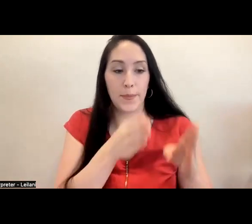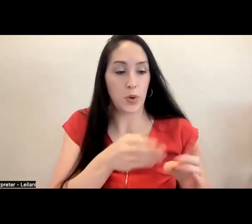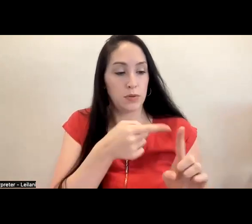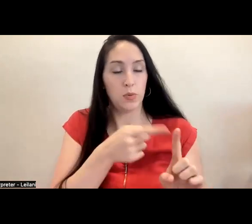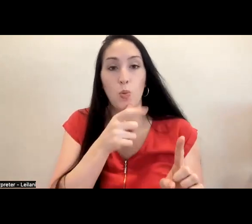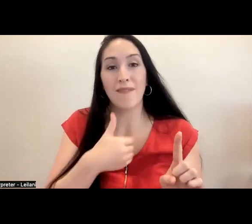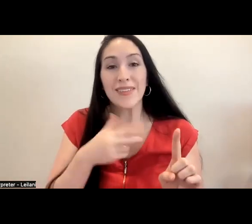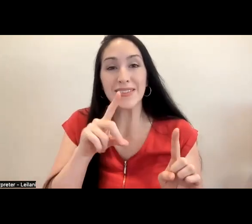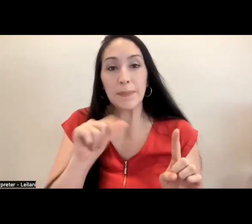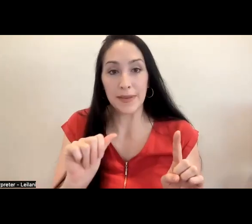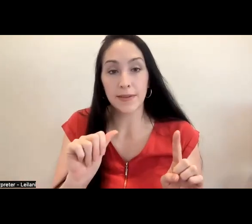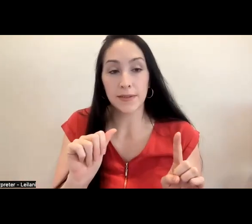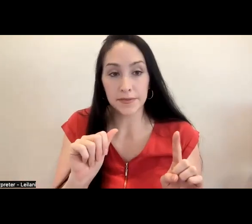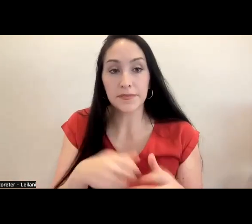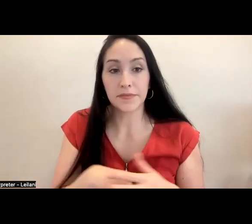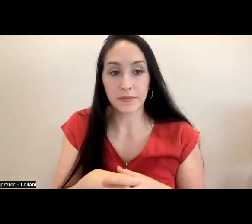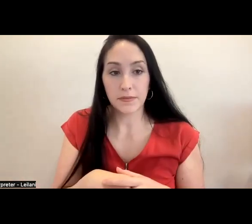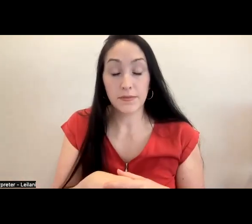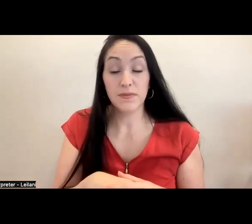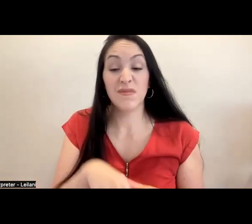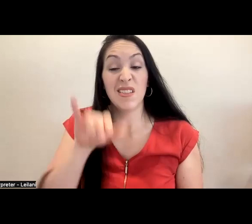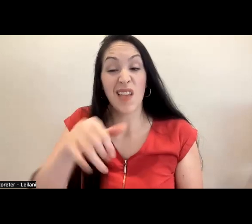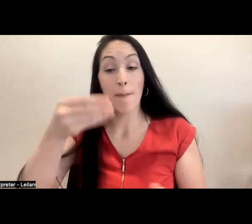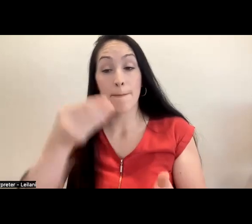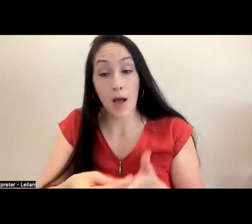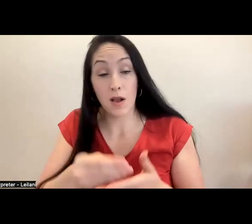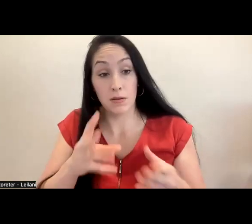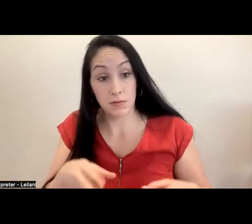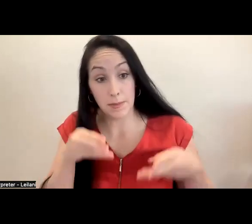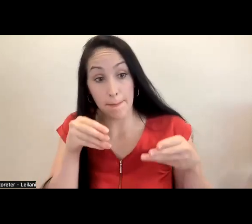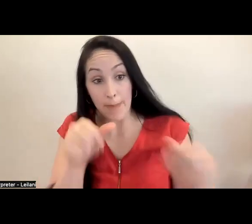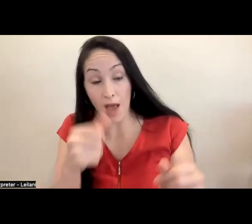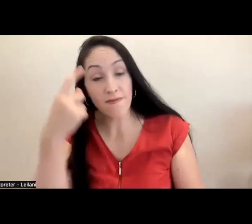it's going to be used to help improve or maintain their health.